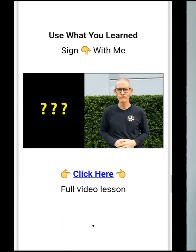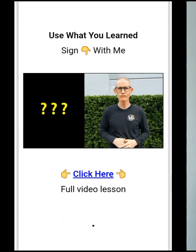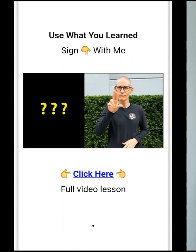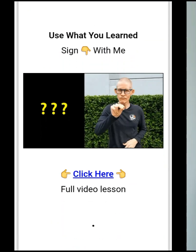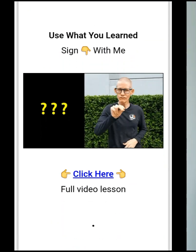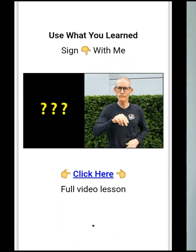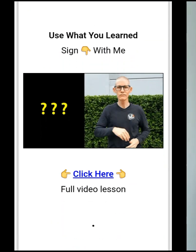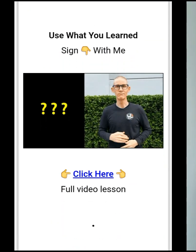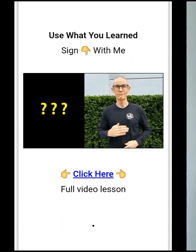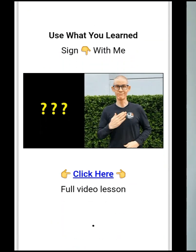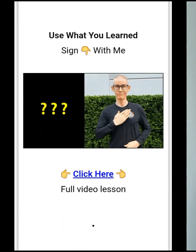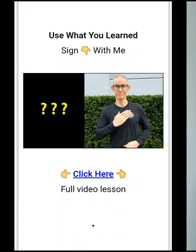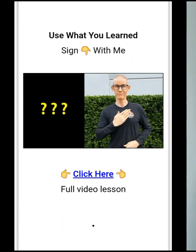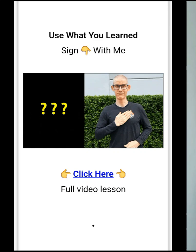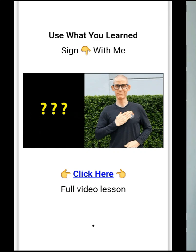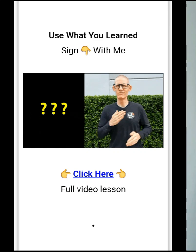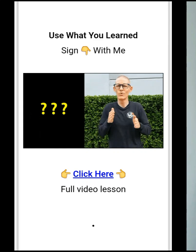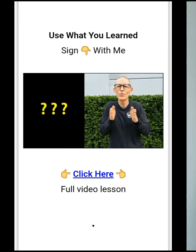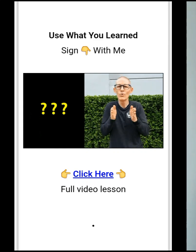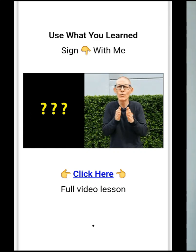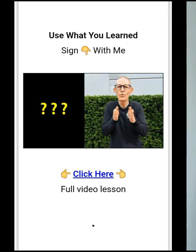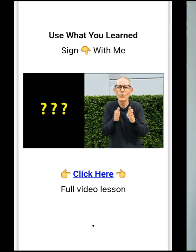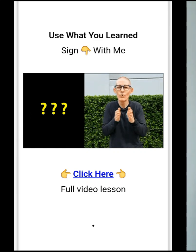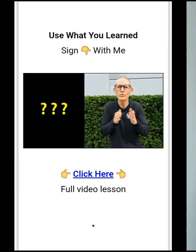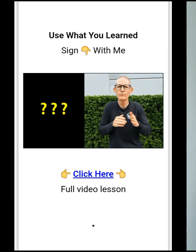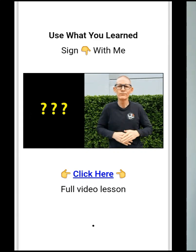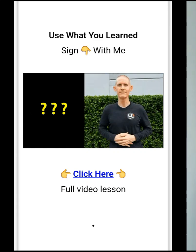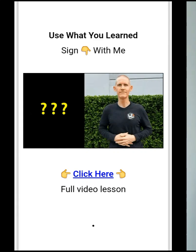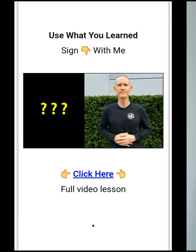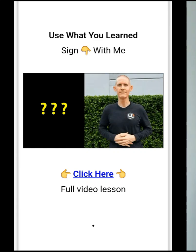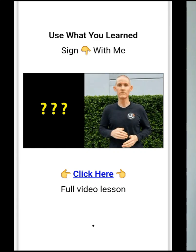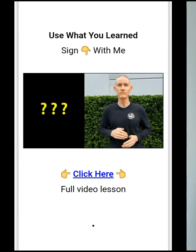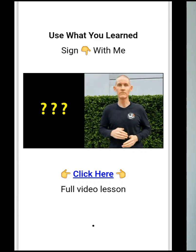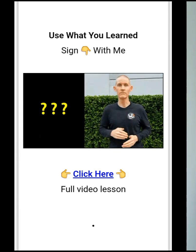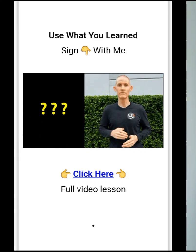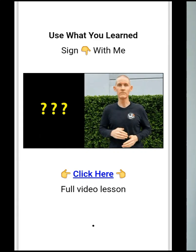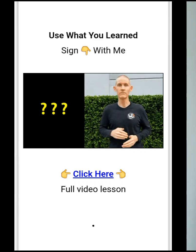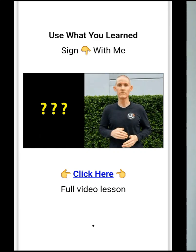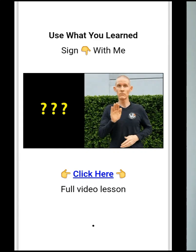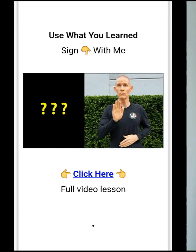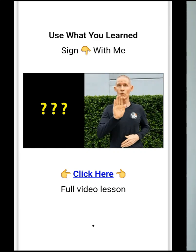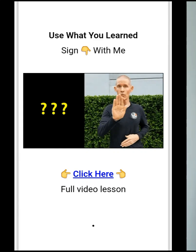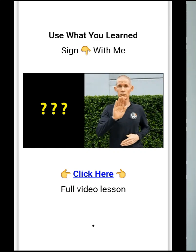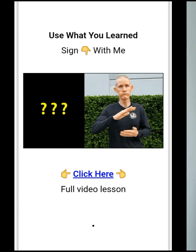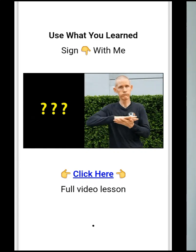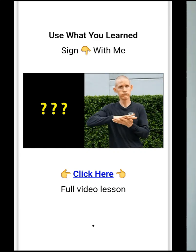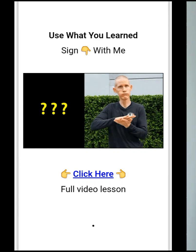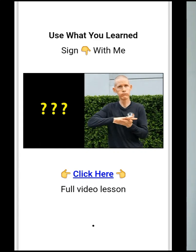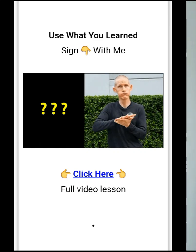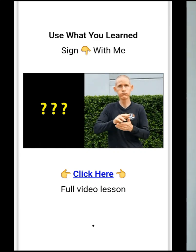sign with me and it's pointing to this GIF image right here it's automated or it's moving